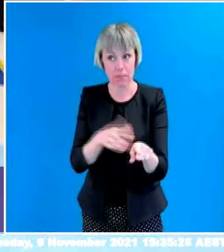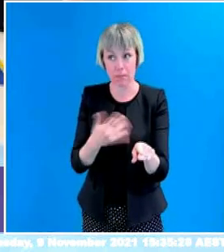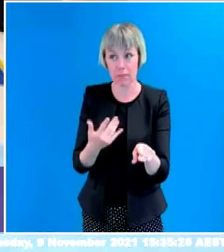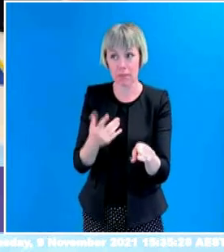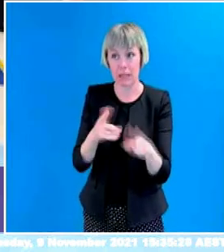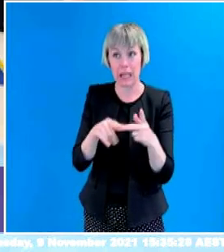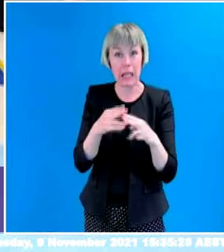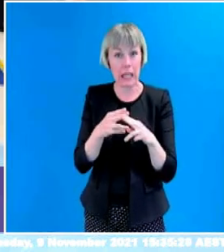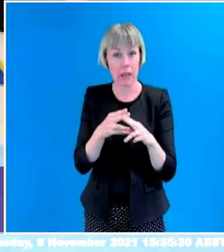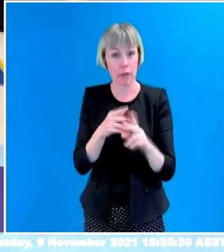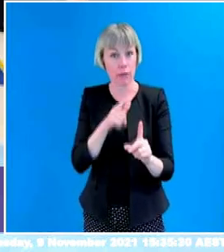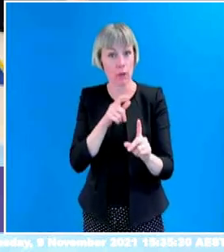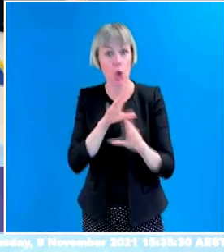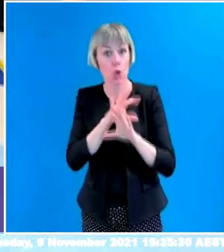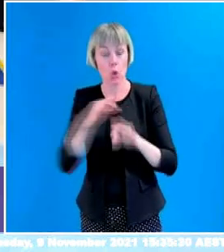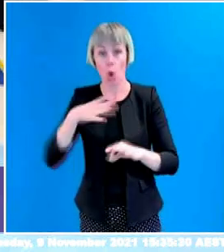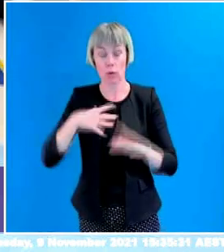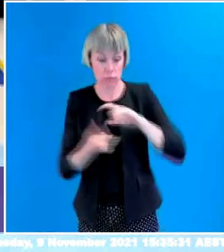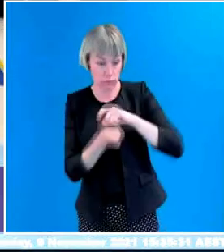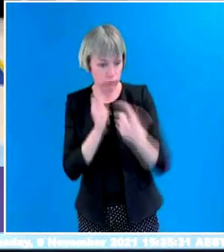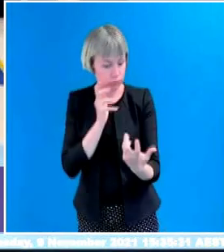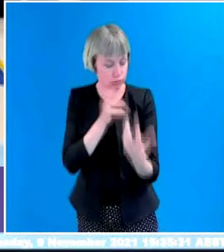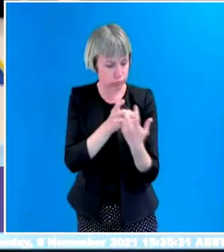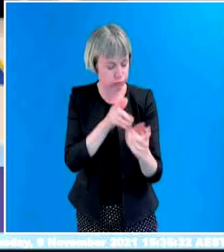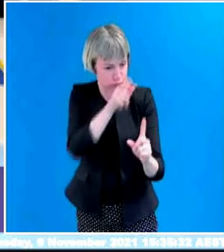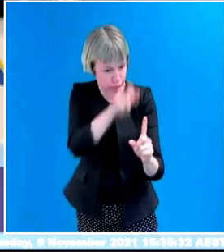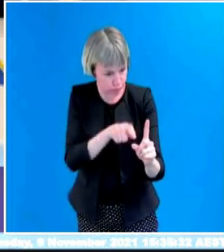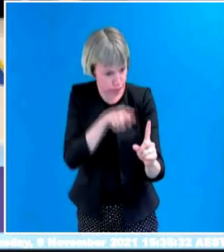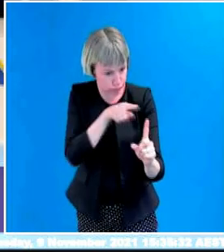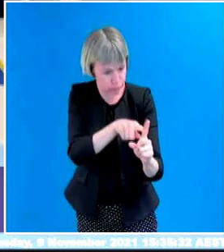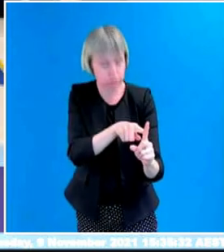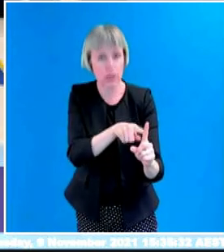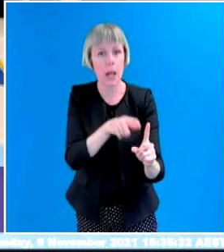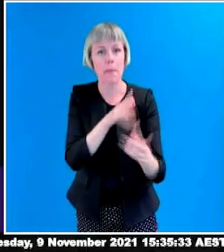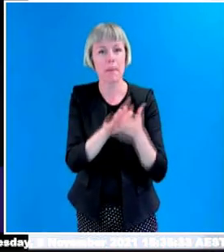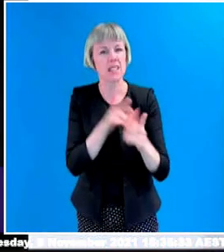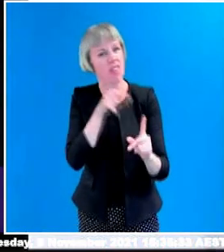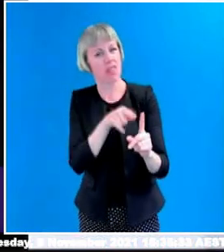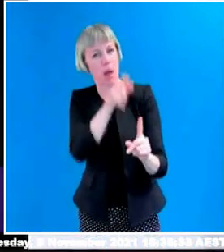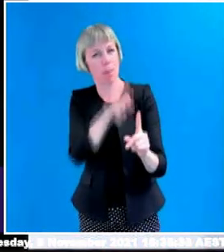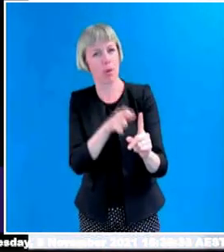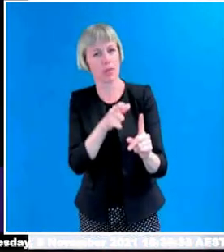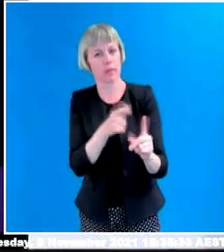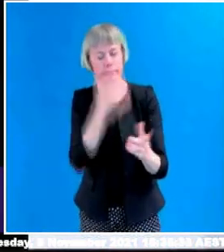being treated less favourably for direct discrimination or a person with the